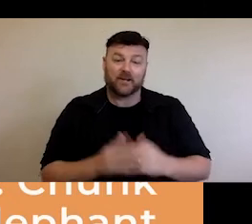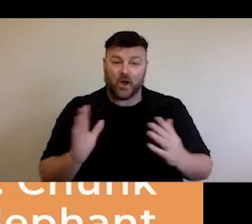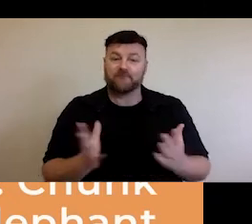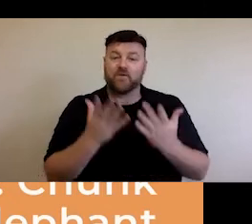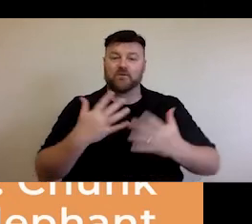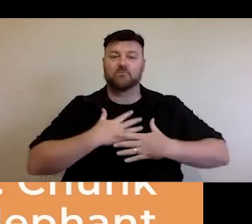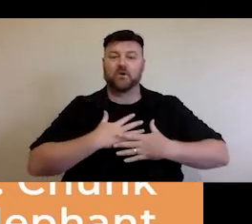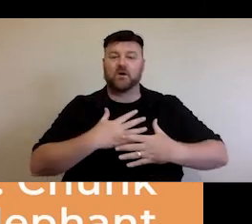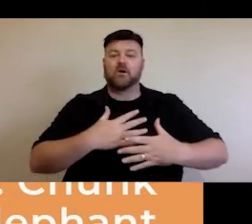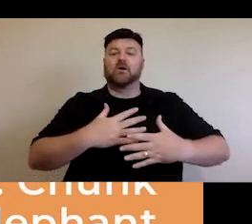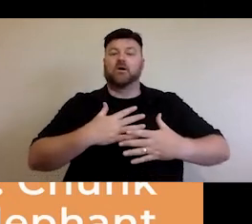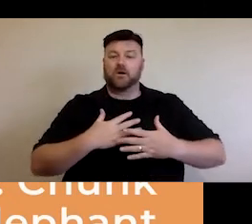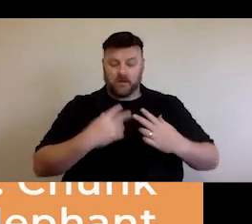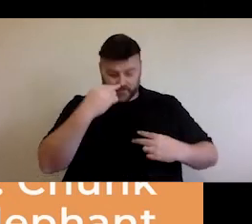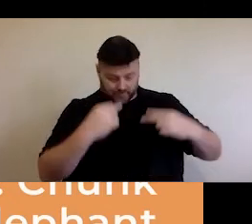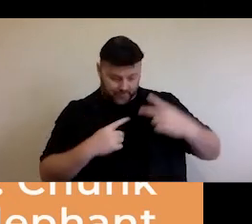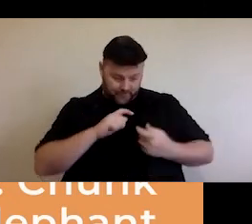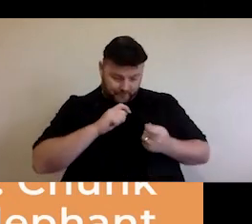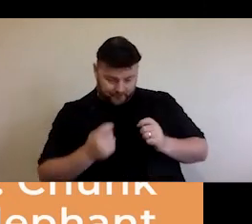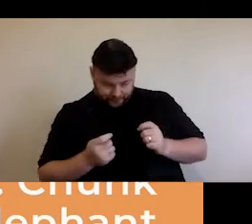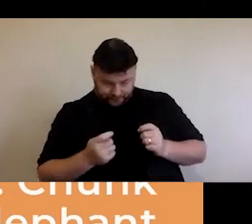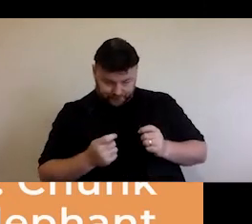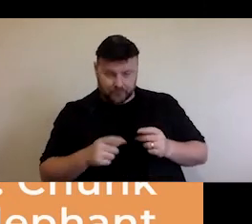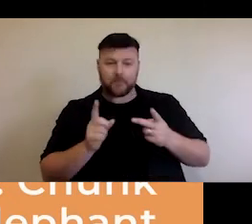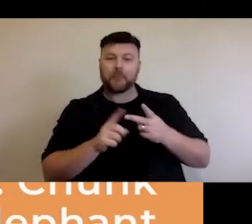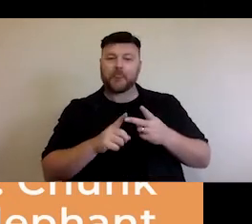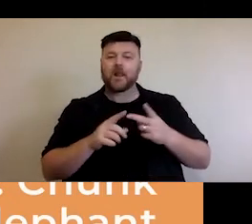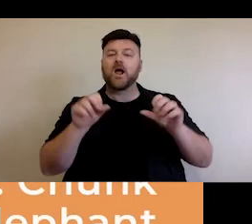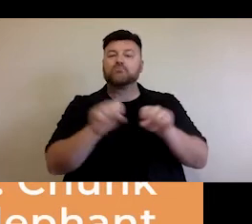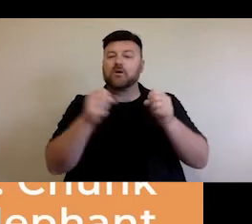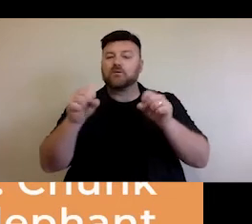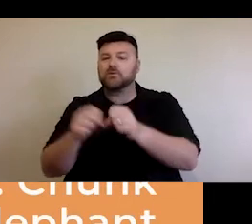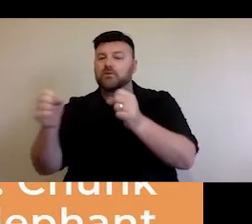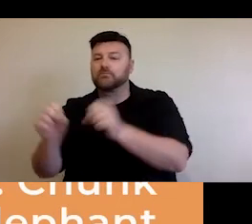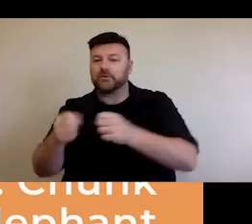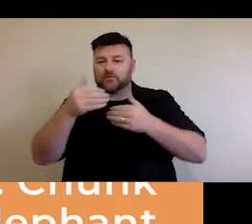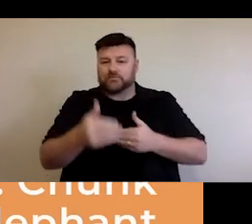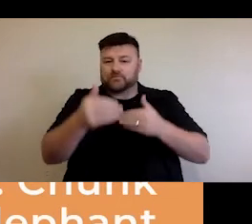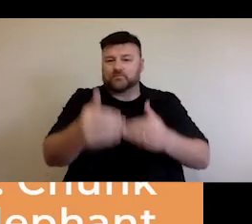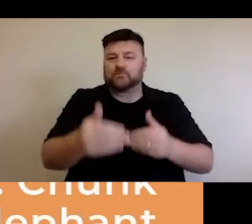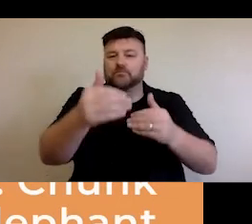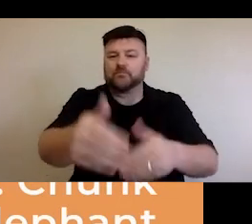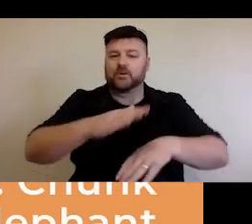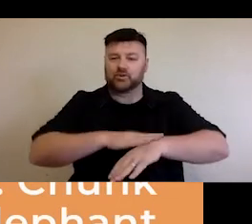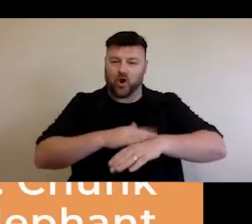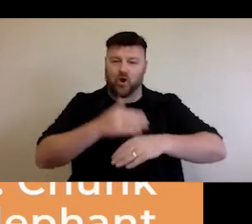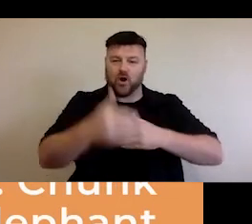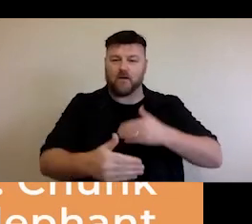step was breathing - taking time to retake our thinking. Secondly, we broke up the time into three distinct horizons.